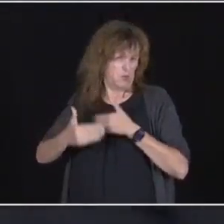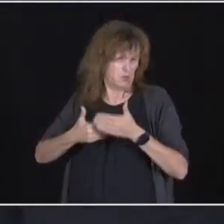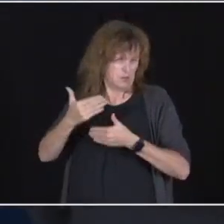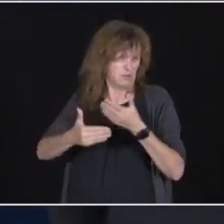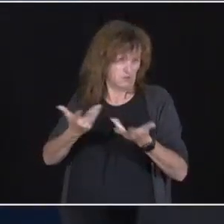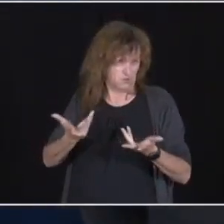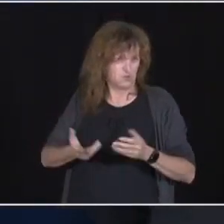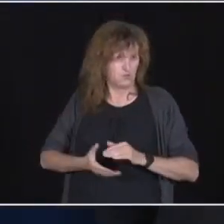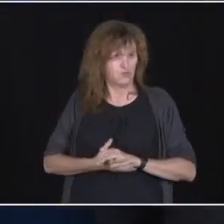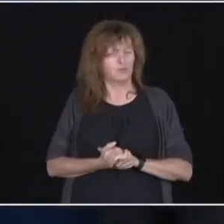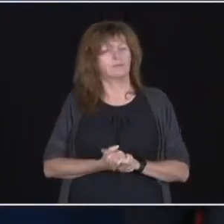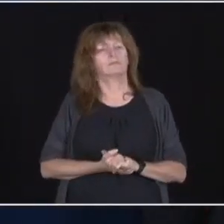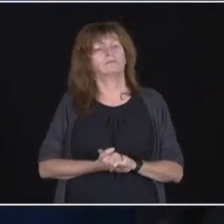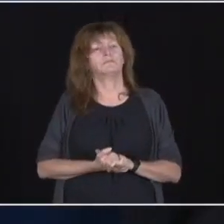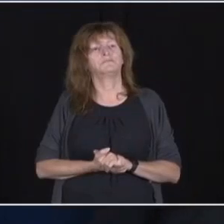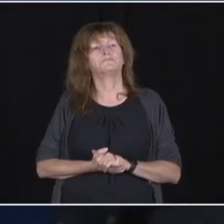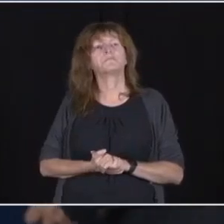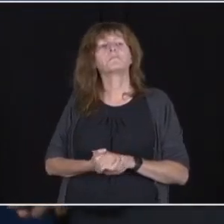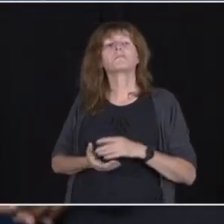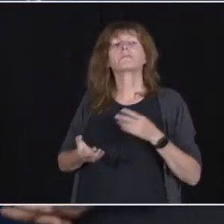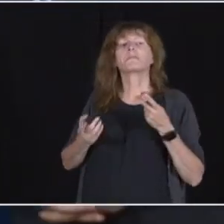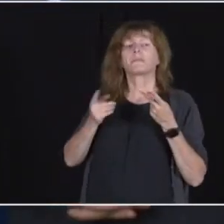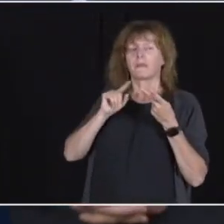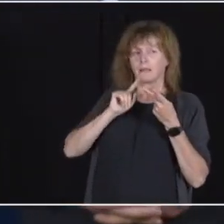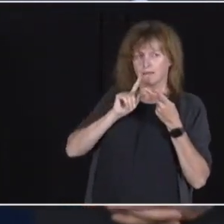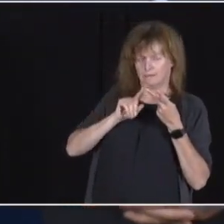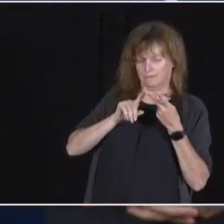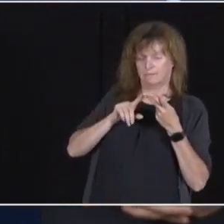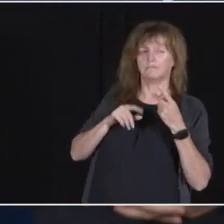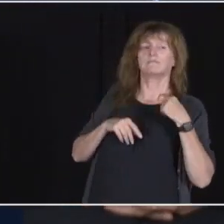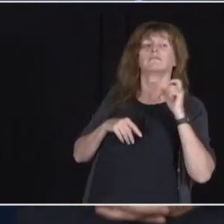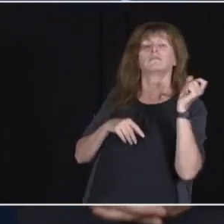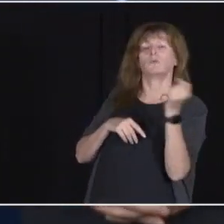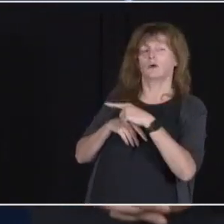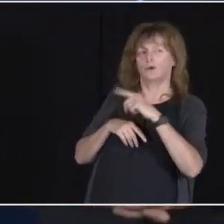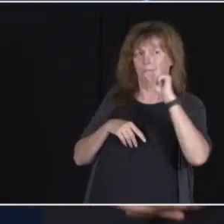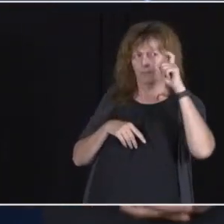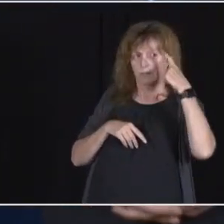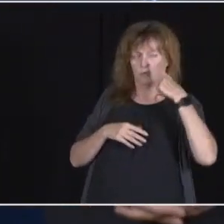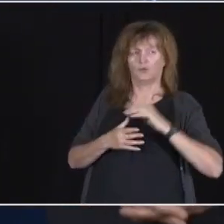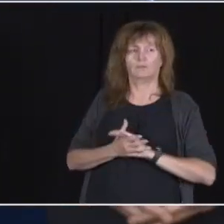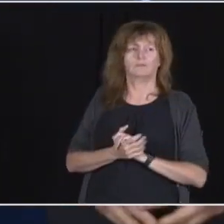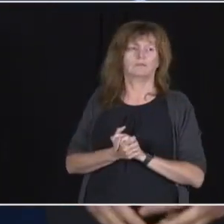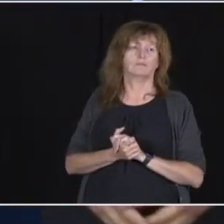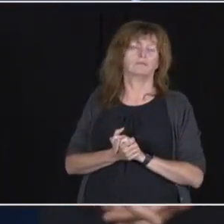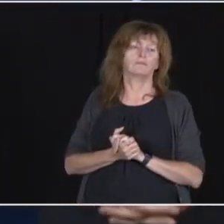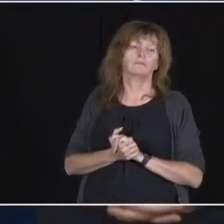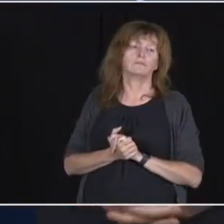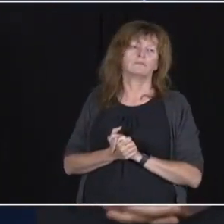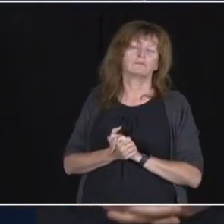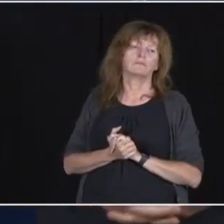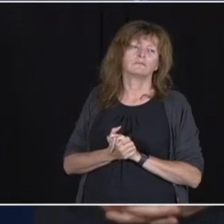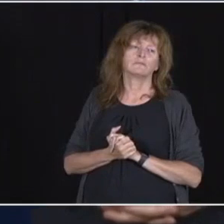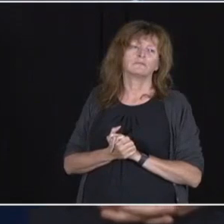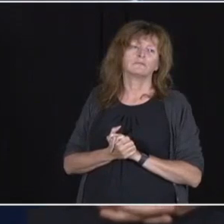allow a vote from the fall caucus on. And on a similar subject for their premier, are you aware